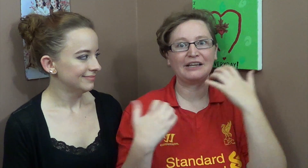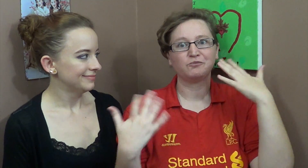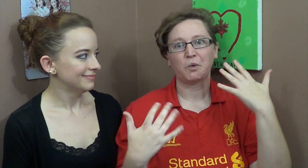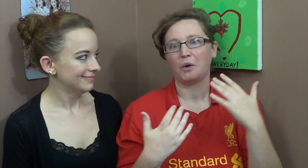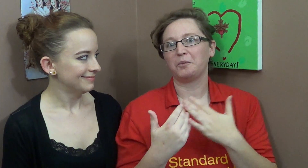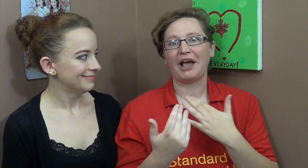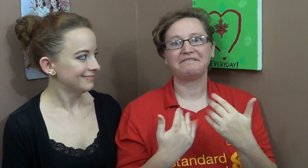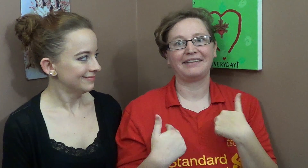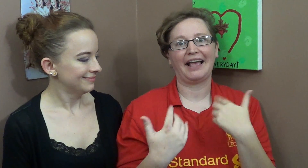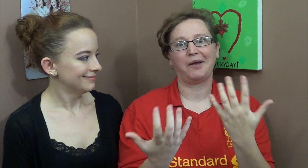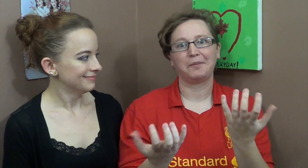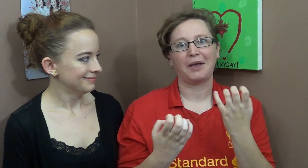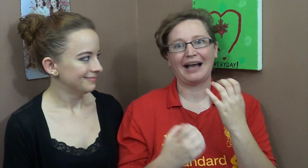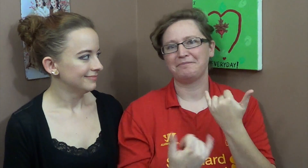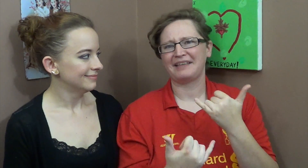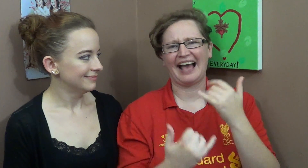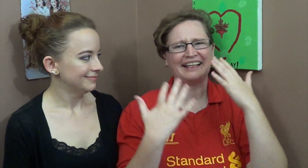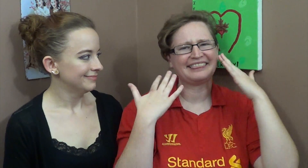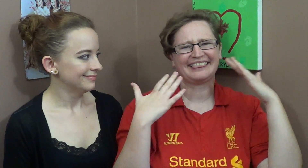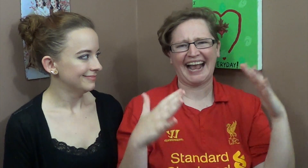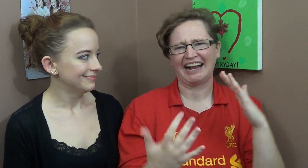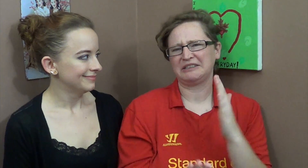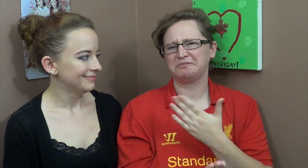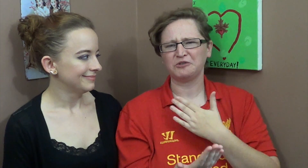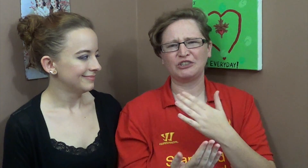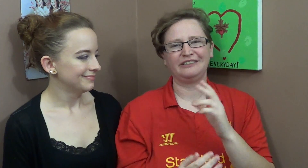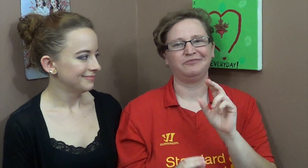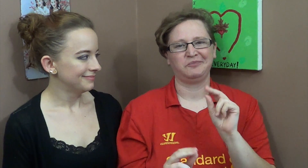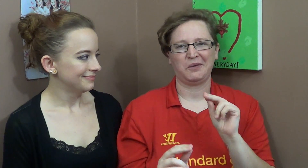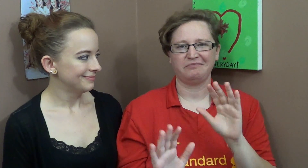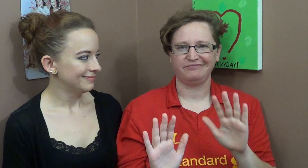and make noise whatever I want. Play loud music. No